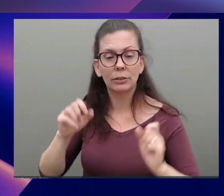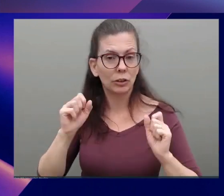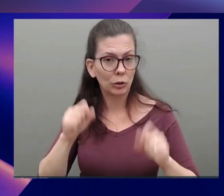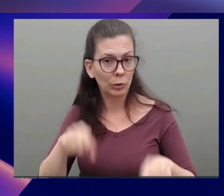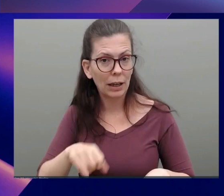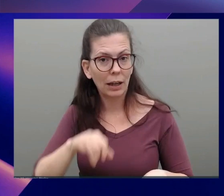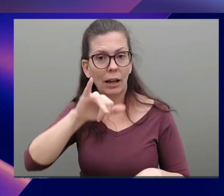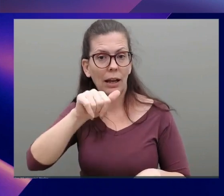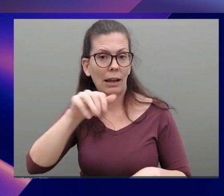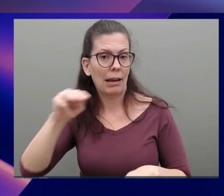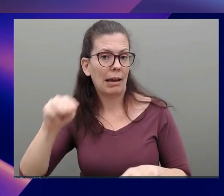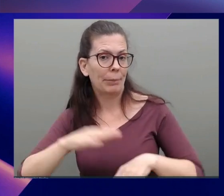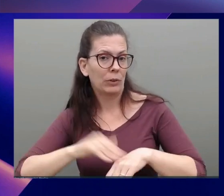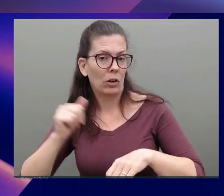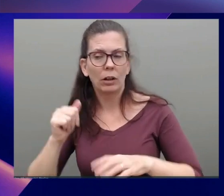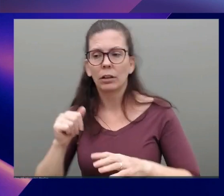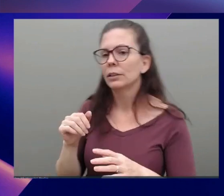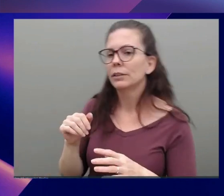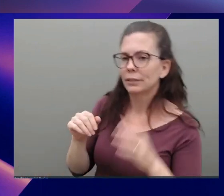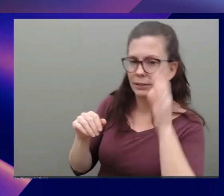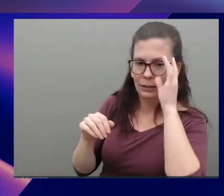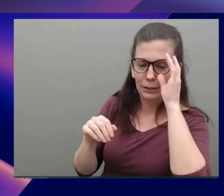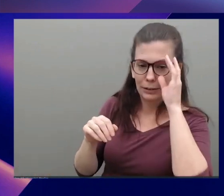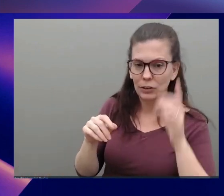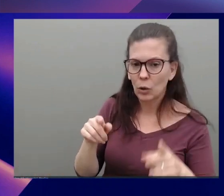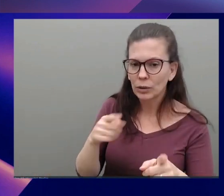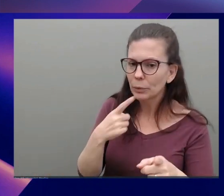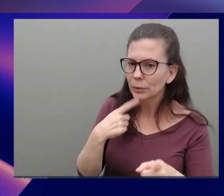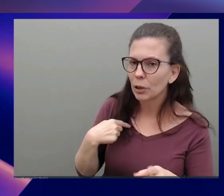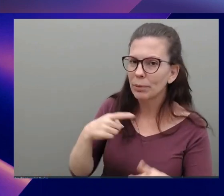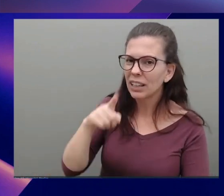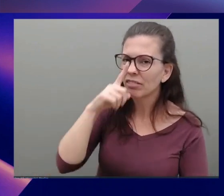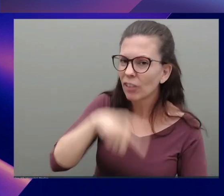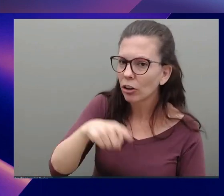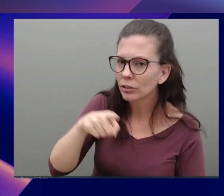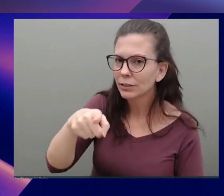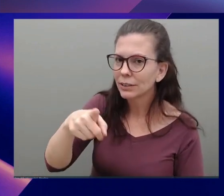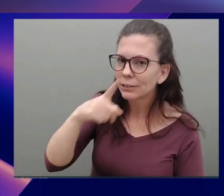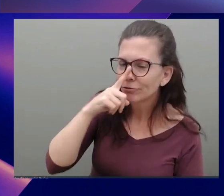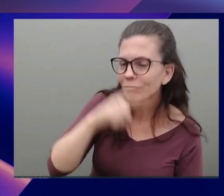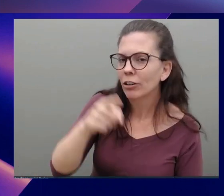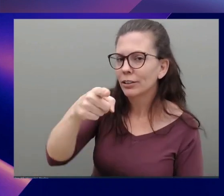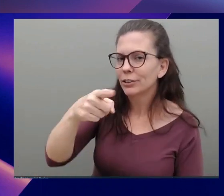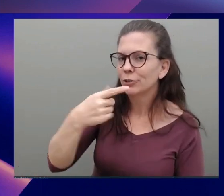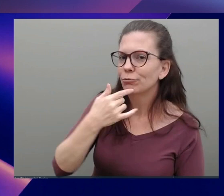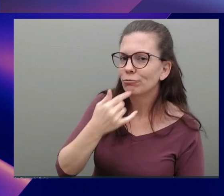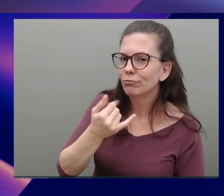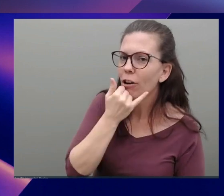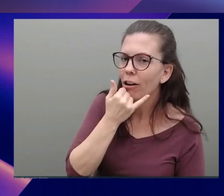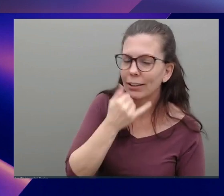Lovell3026 is calling me out and saying, false! It is false! - It is, yeah. Okay, I'll give it to you.